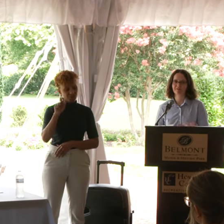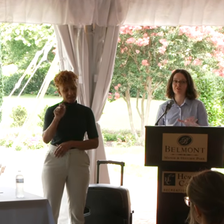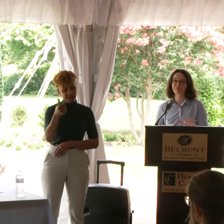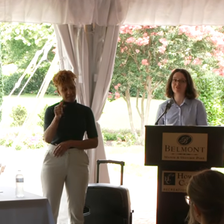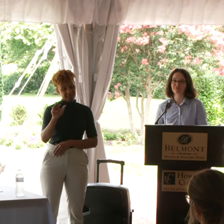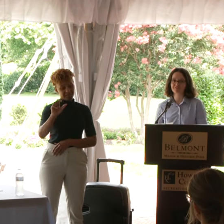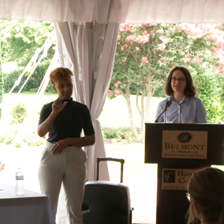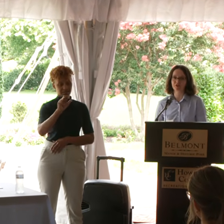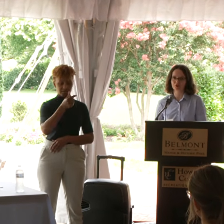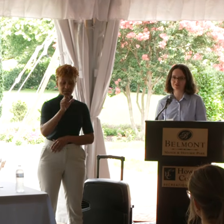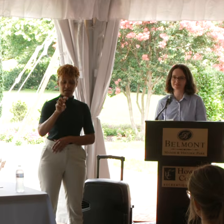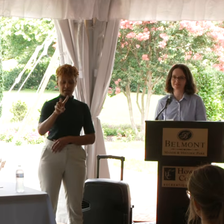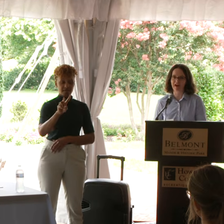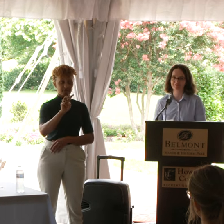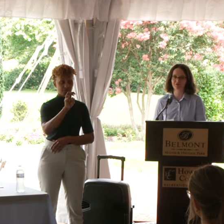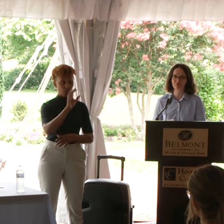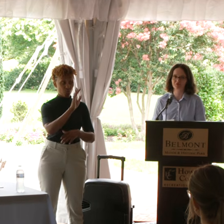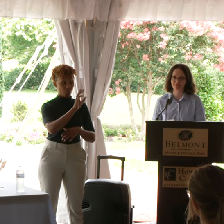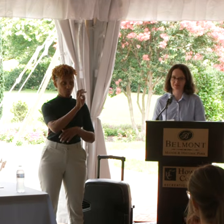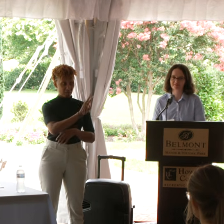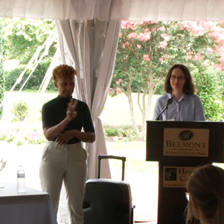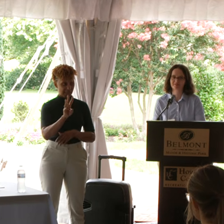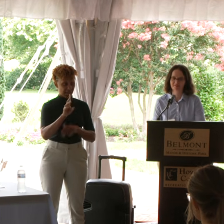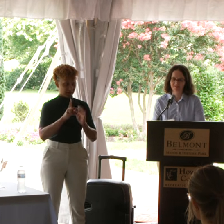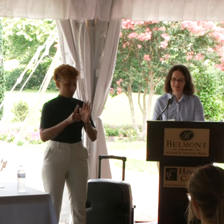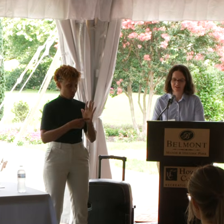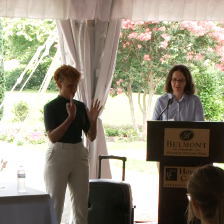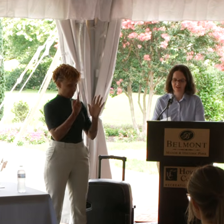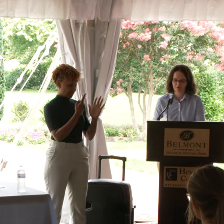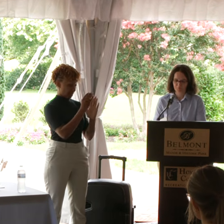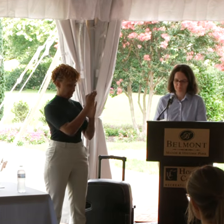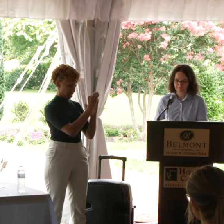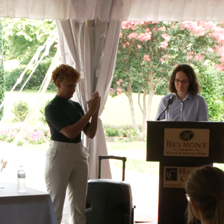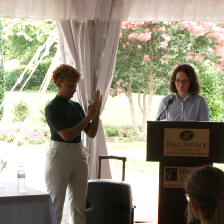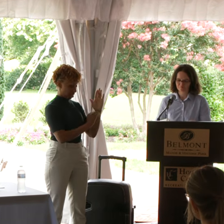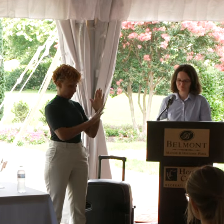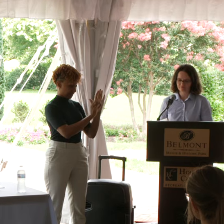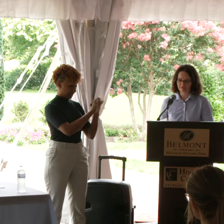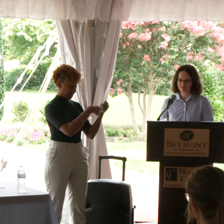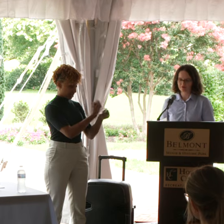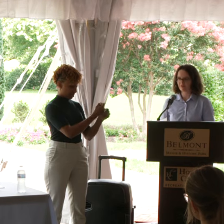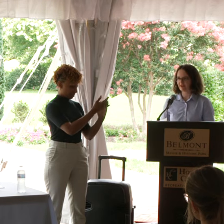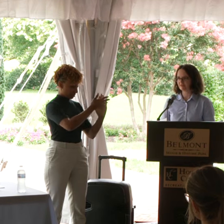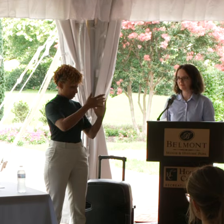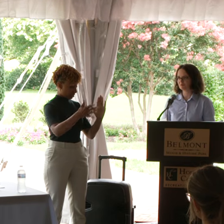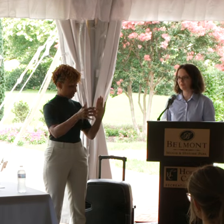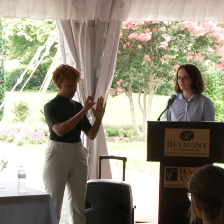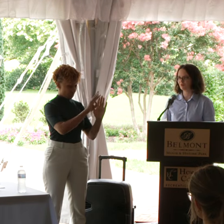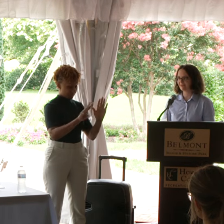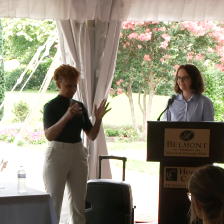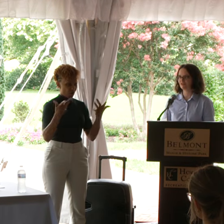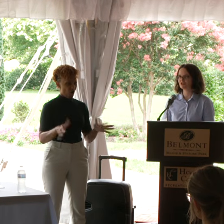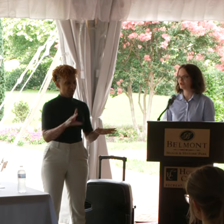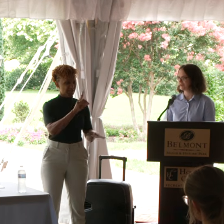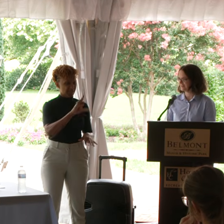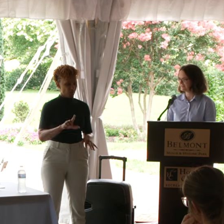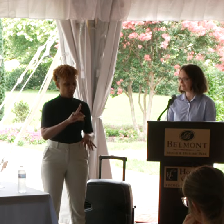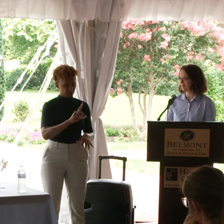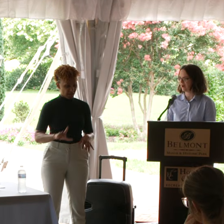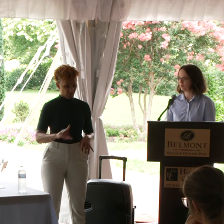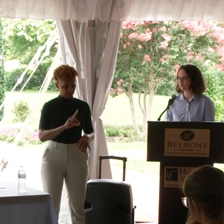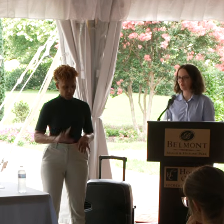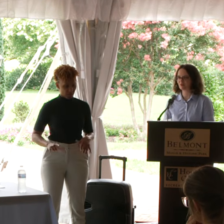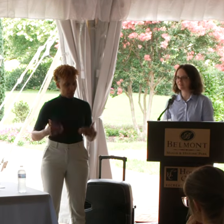nearly 50 years after it was written. And so that gives me great assurance of how important